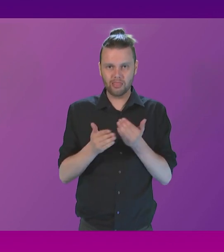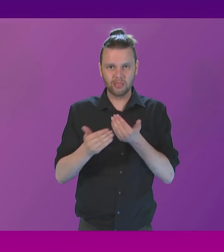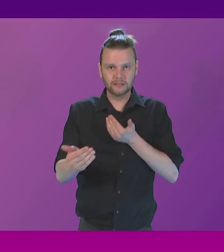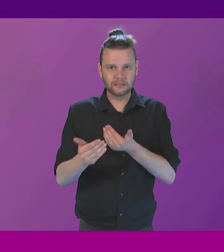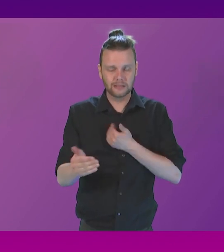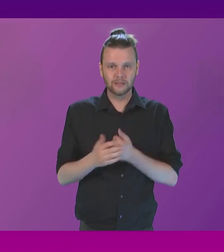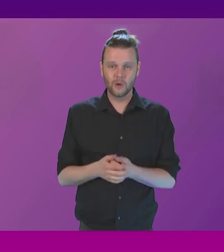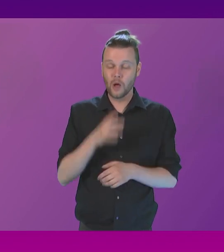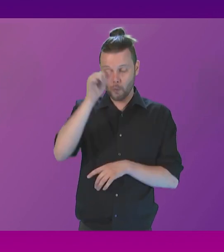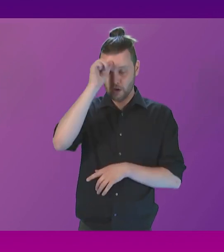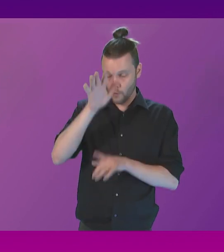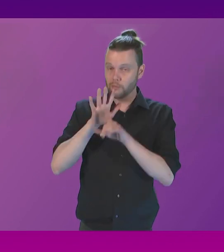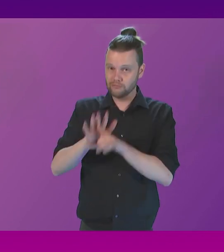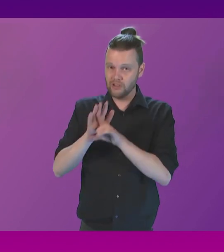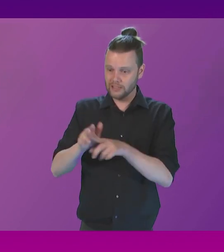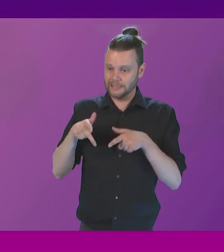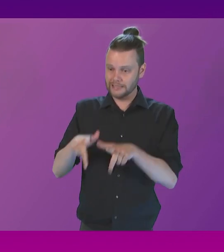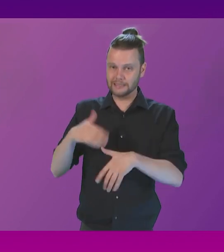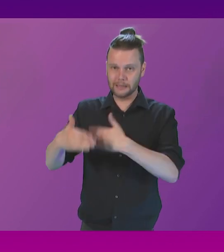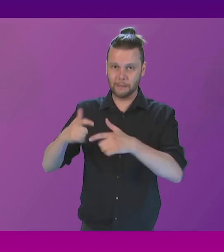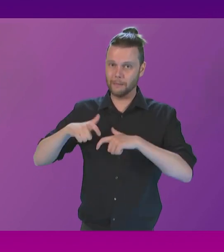significant pressure on the system. In the latest quarter, more patients were treated on both the